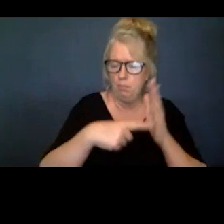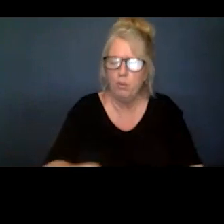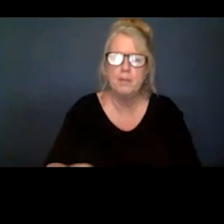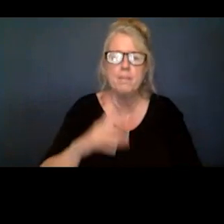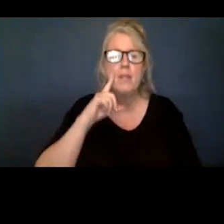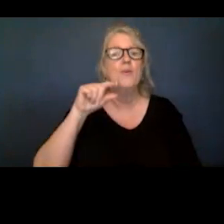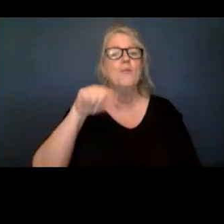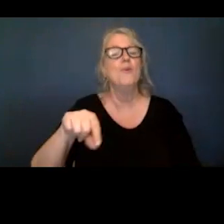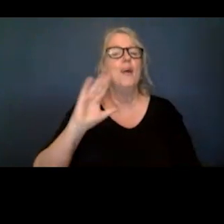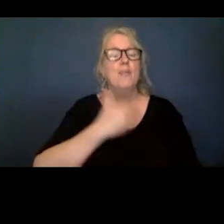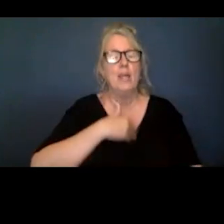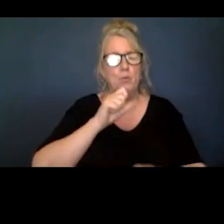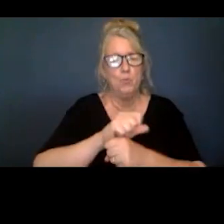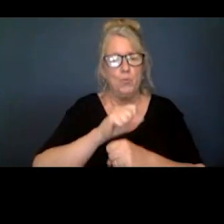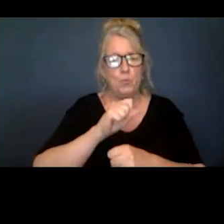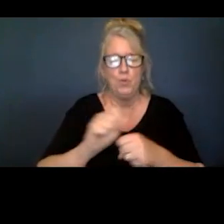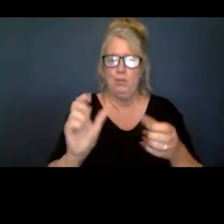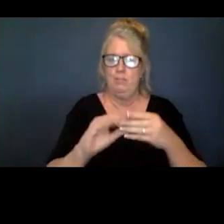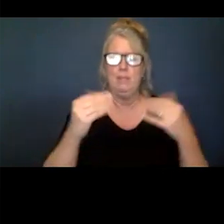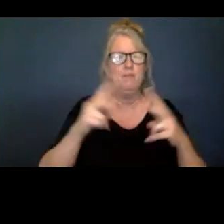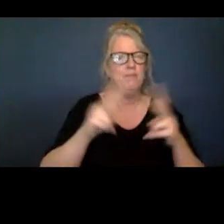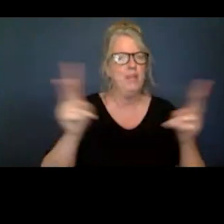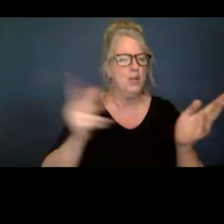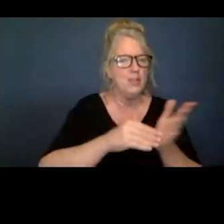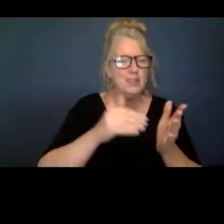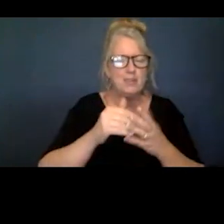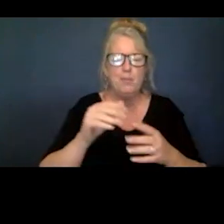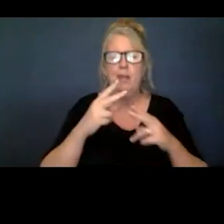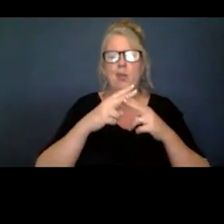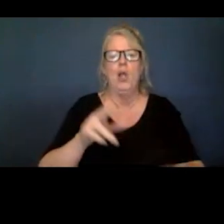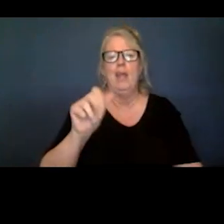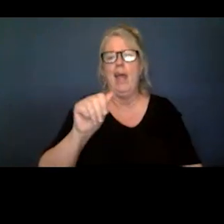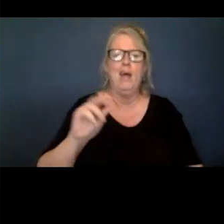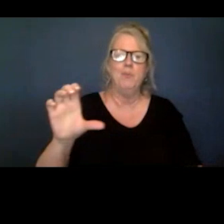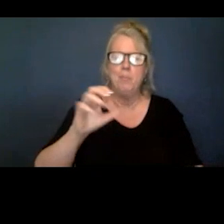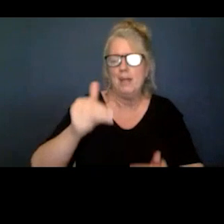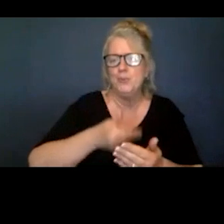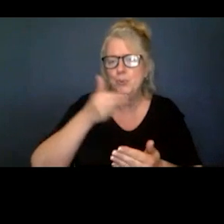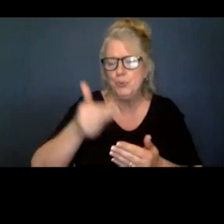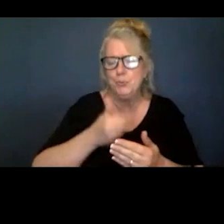of work, jargon is so common, alphabet soup as they say, but there may be entities curious